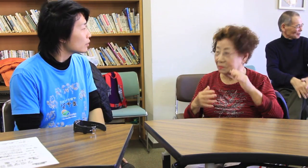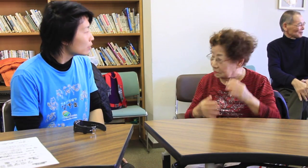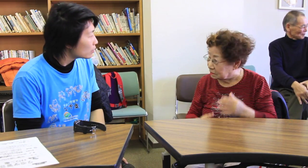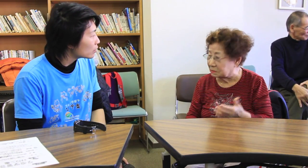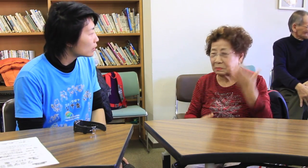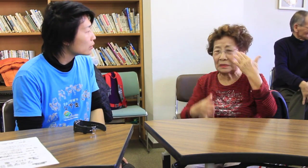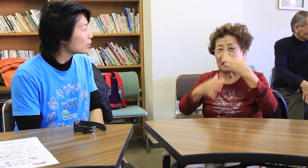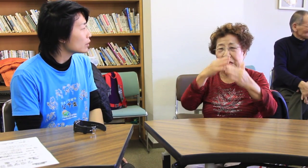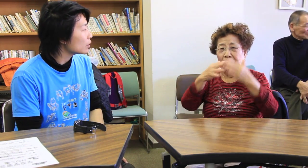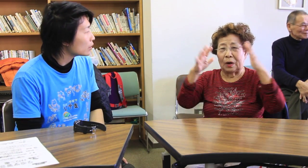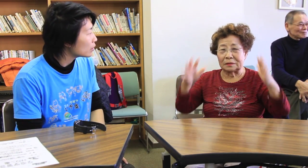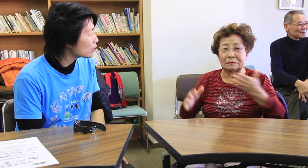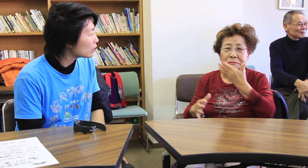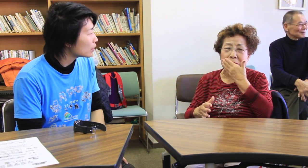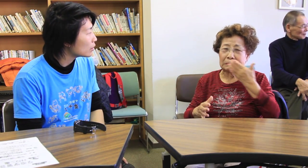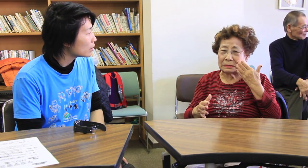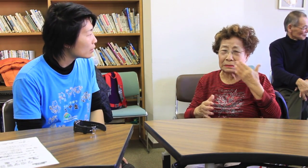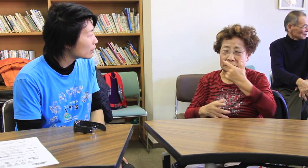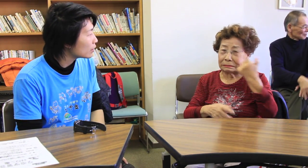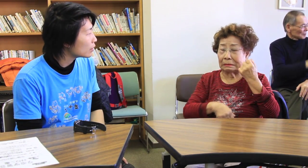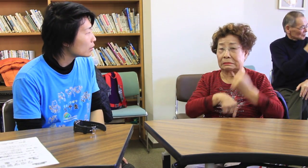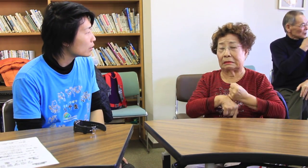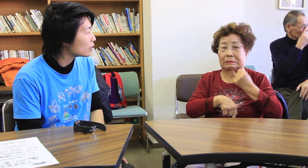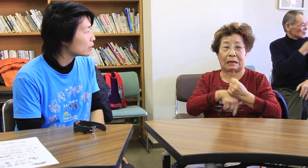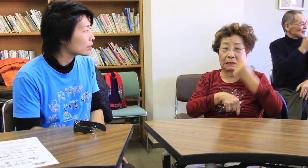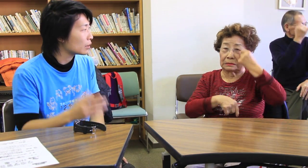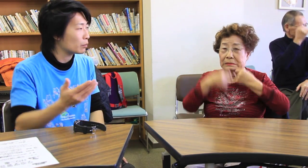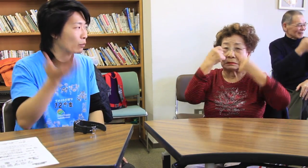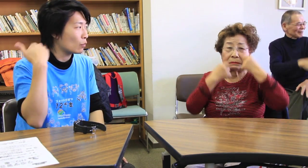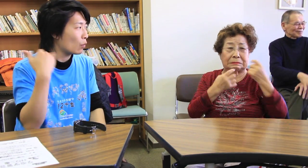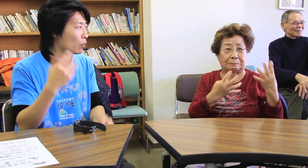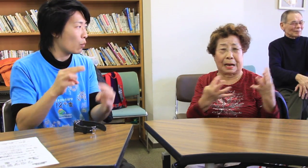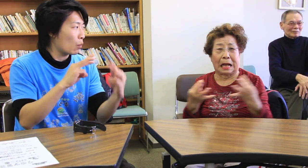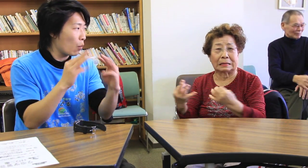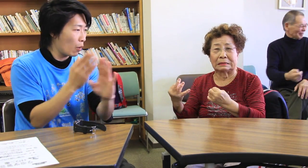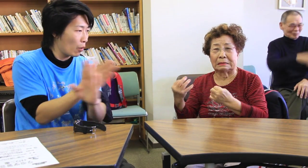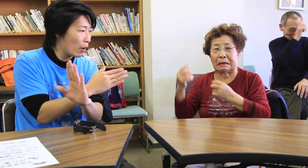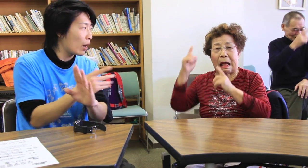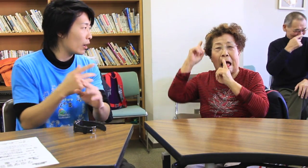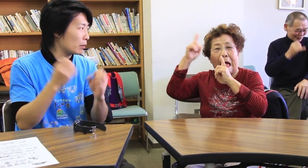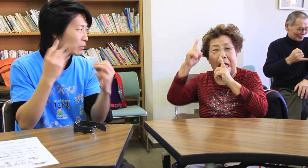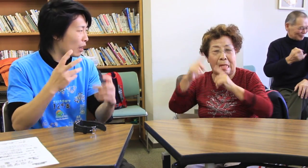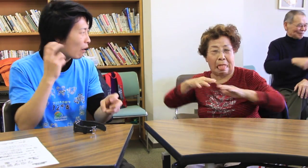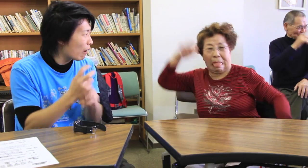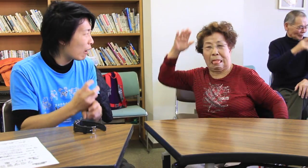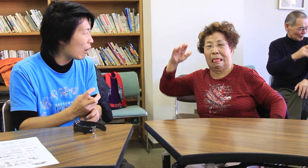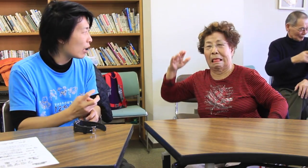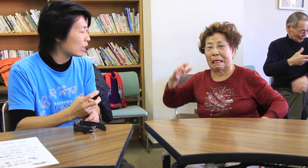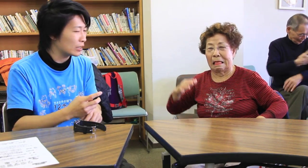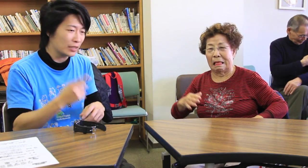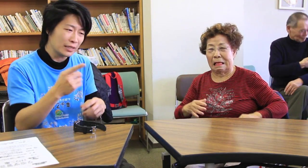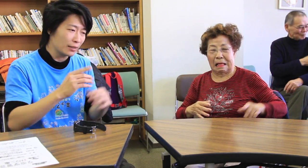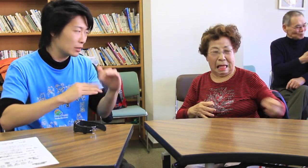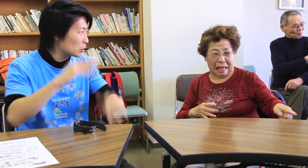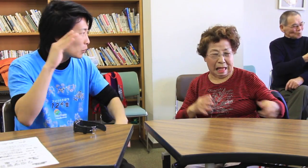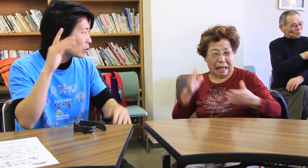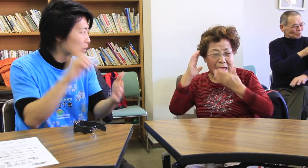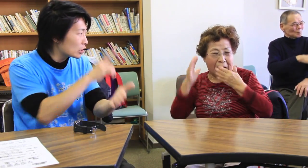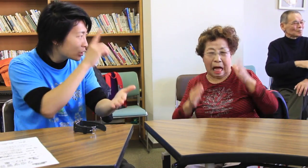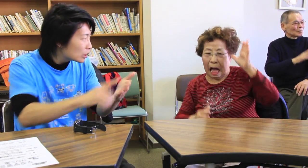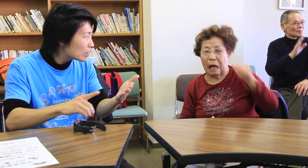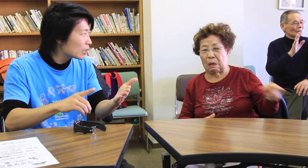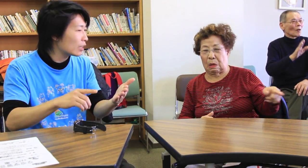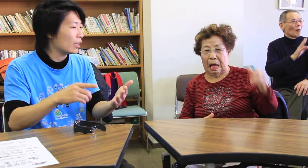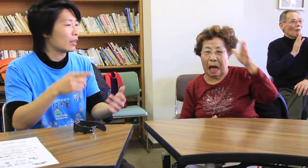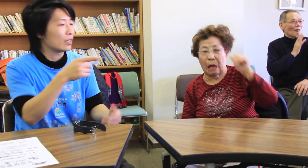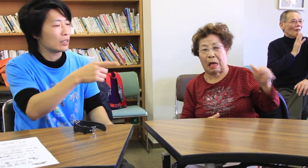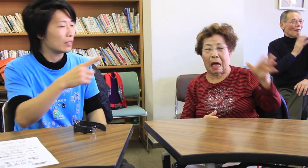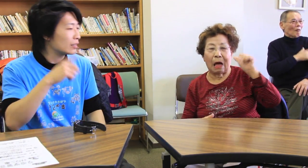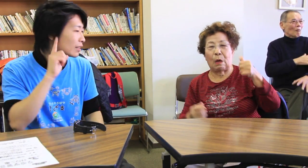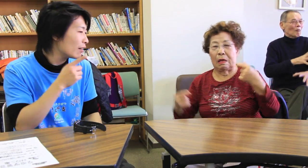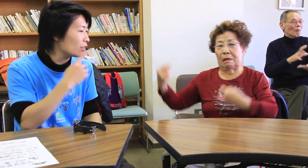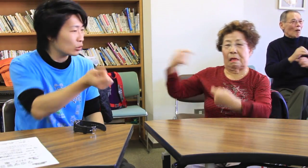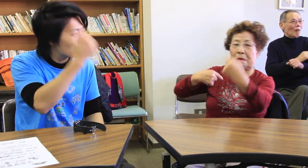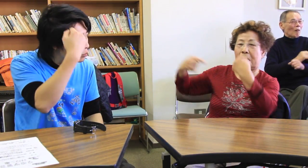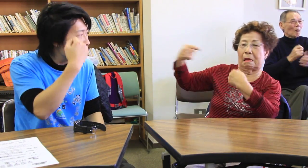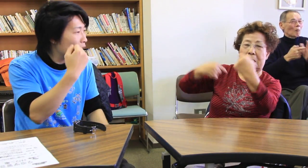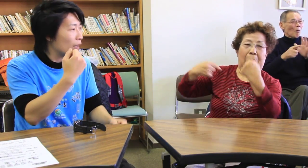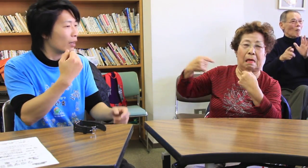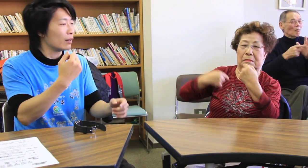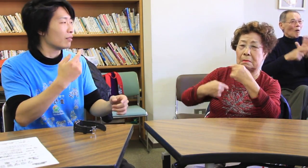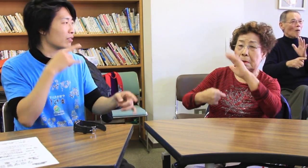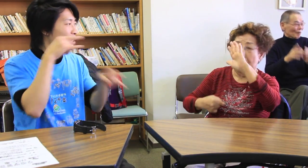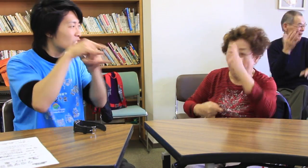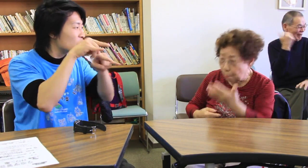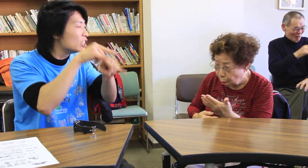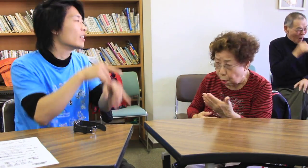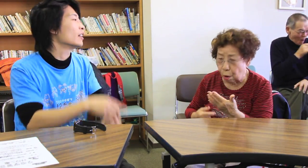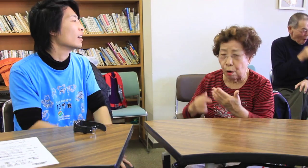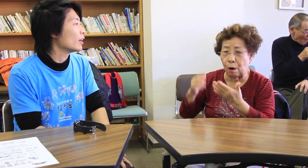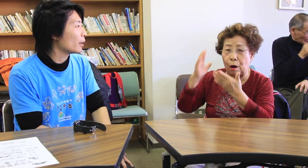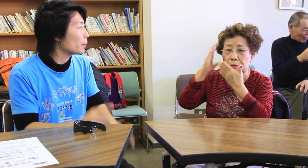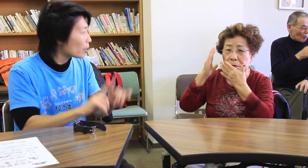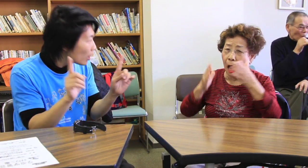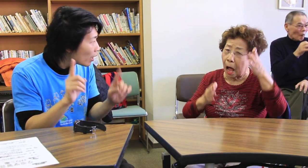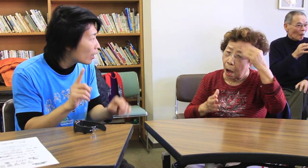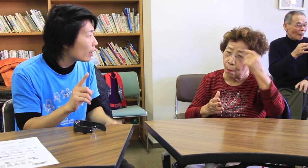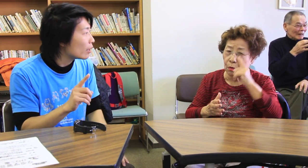It makes me happy. Before the war, Deaf people suffered from hardships. We would be picked on and mocked.